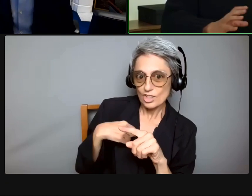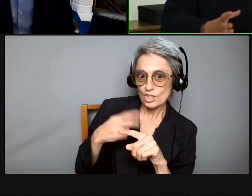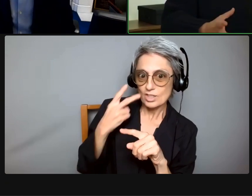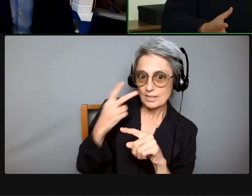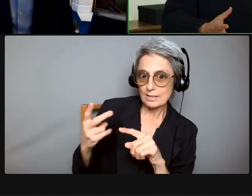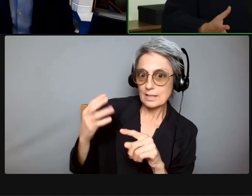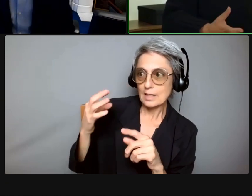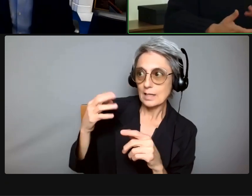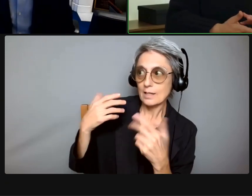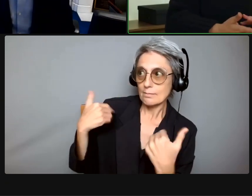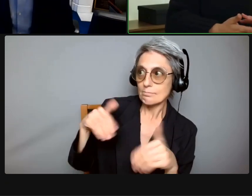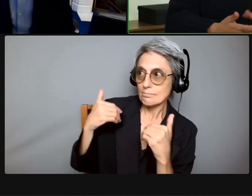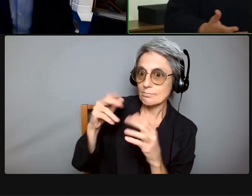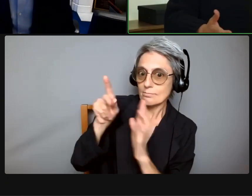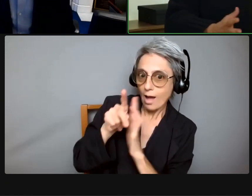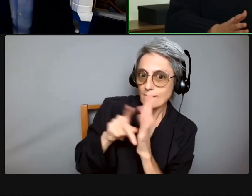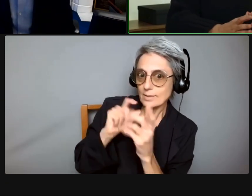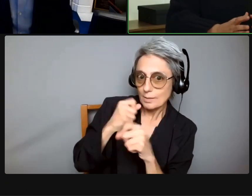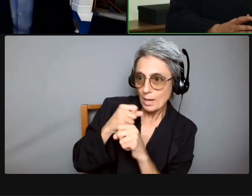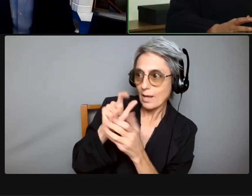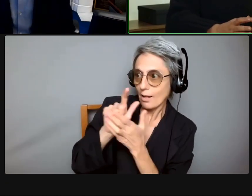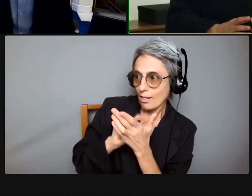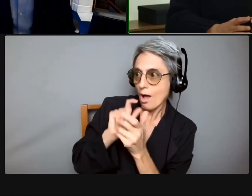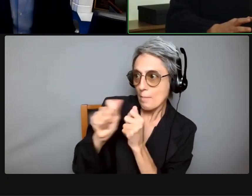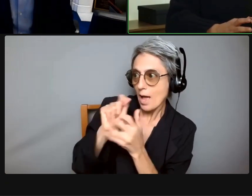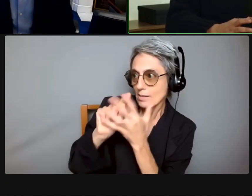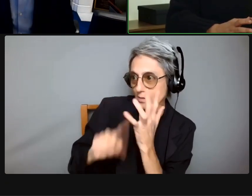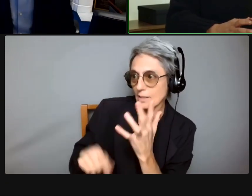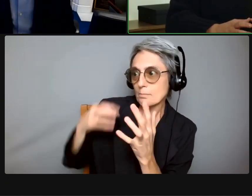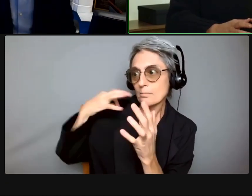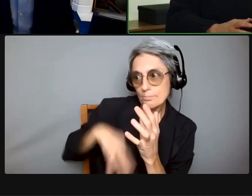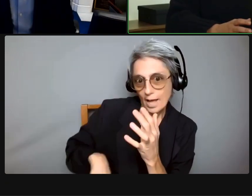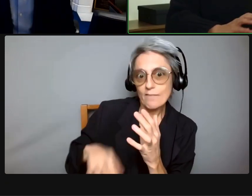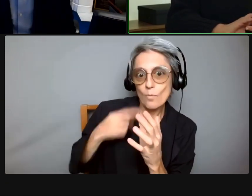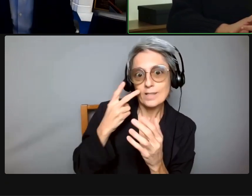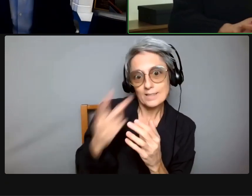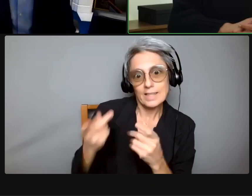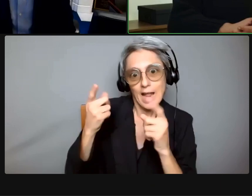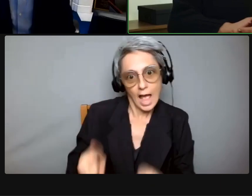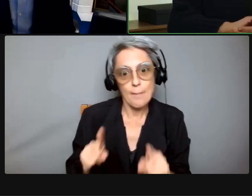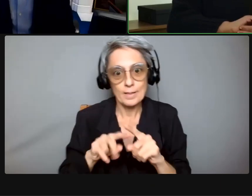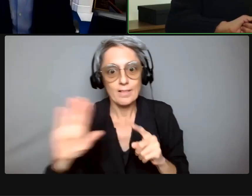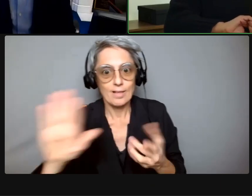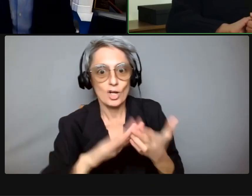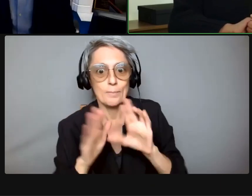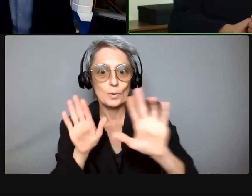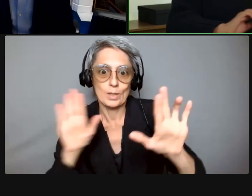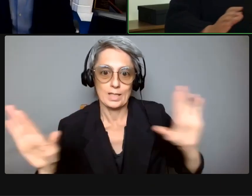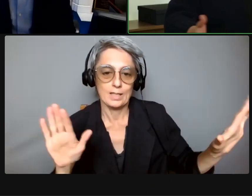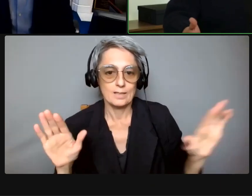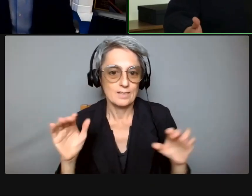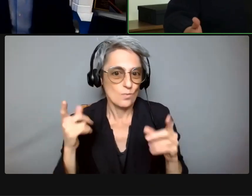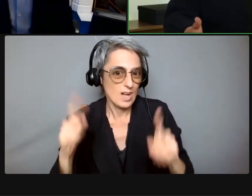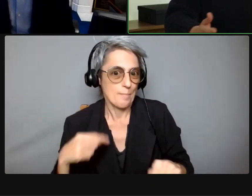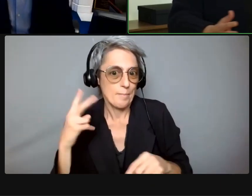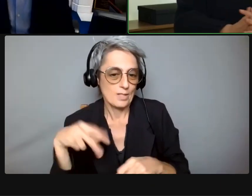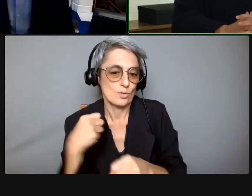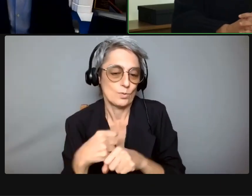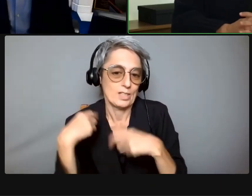and lawmaking that has happened over the past two years. So super important. I didn't get to talk about plastics.